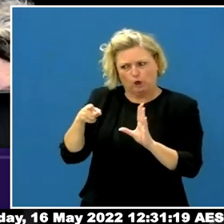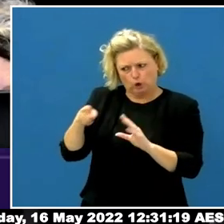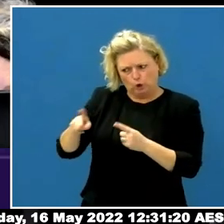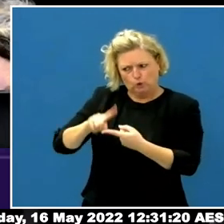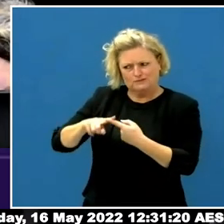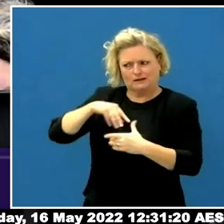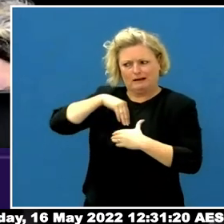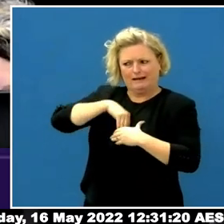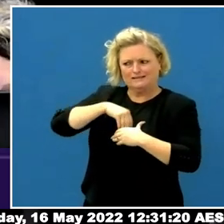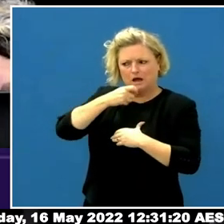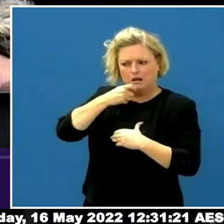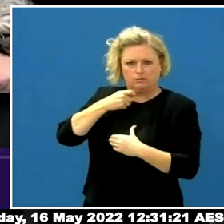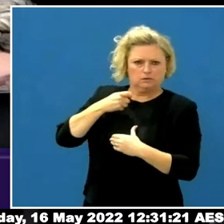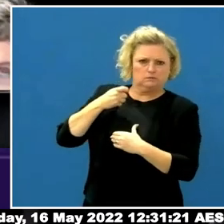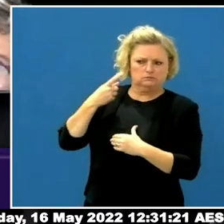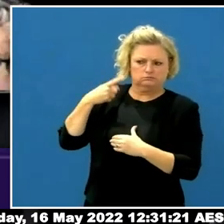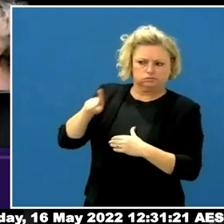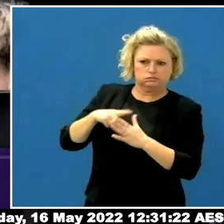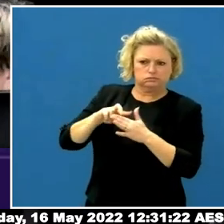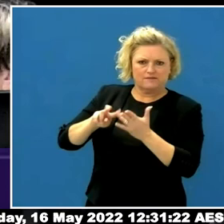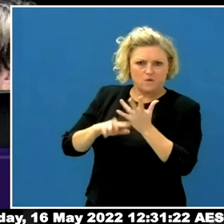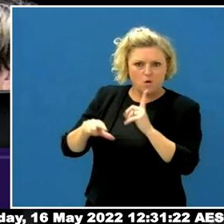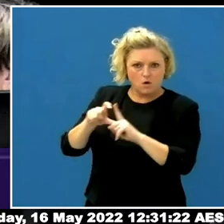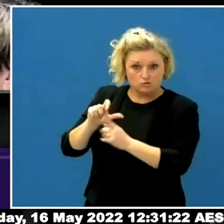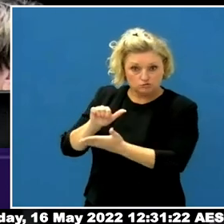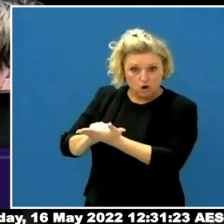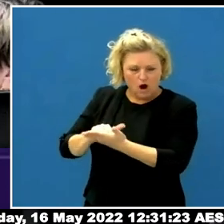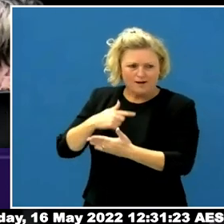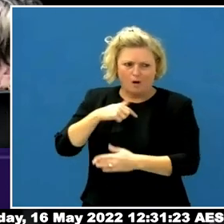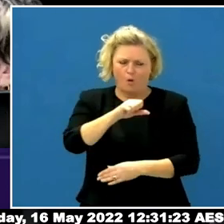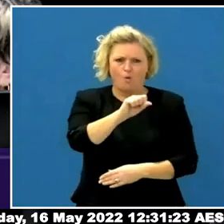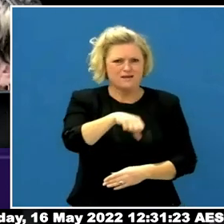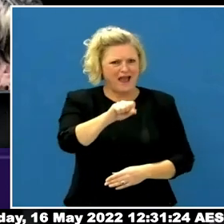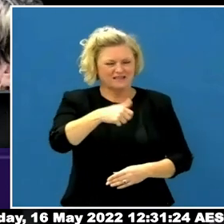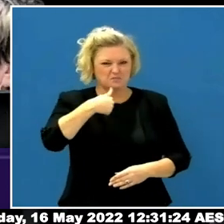Definitely. I was visiting other centres, I was reaching out.